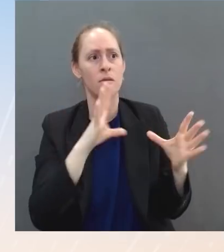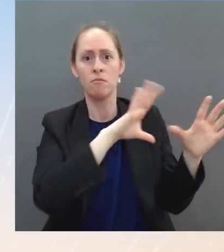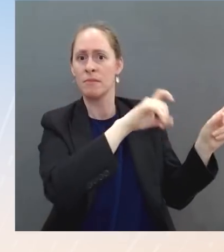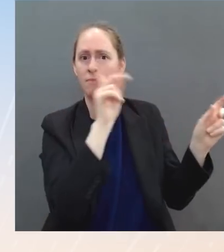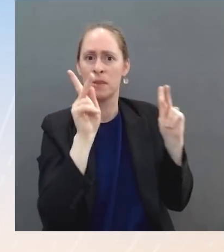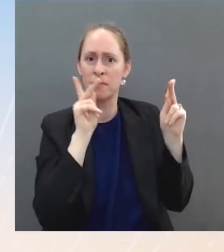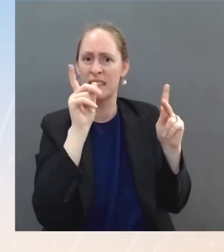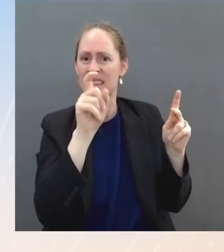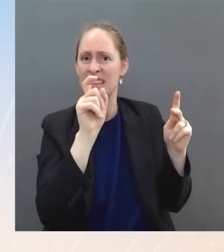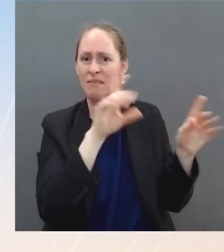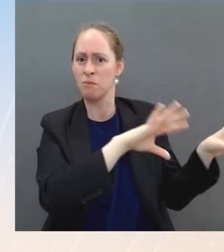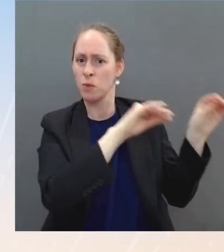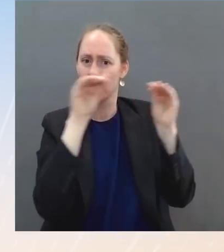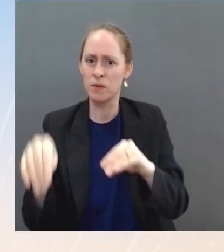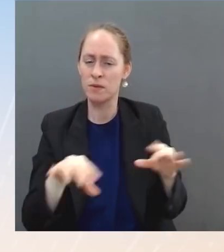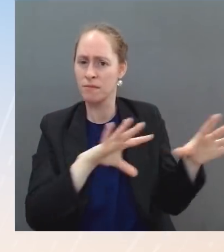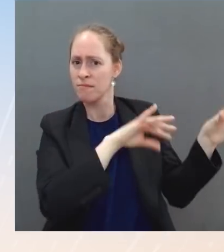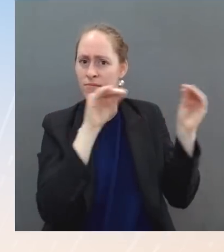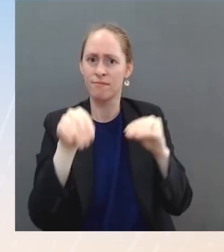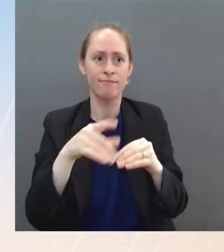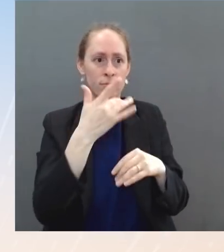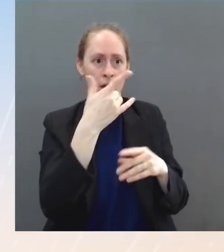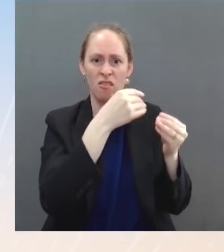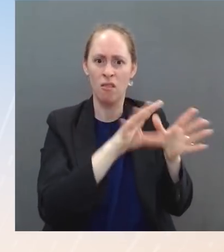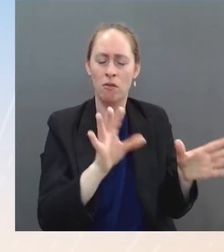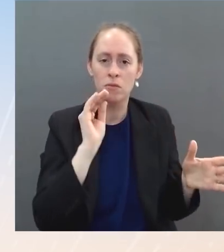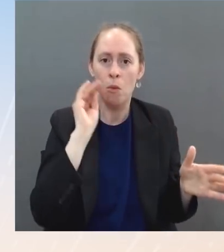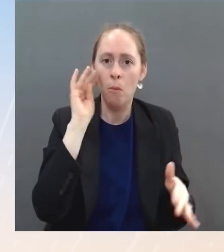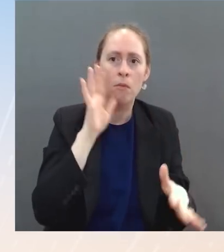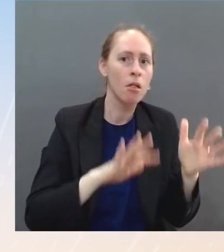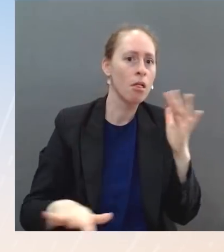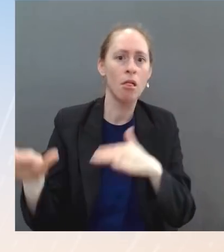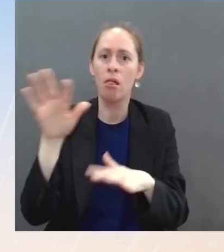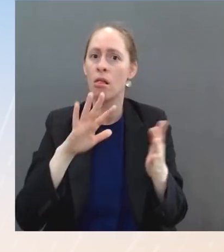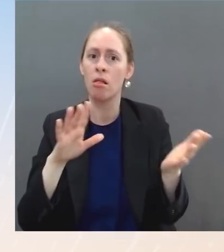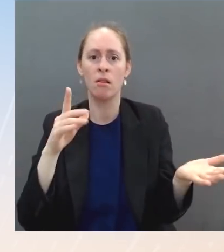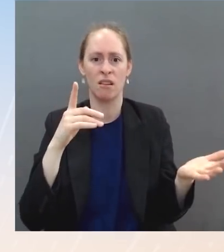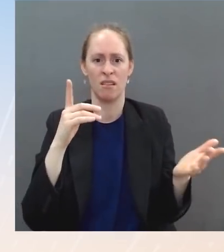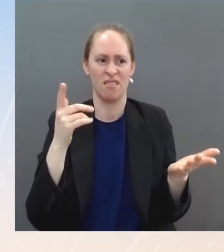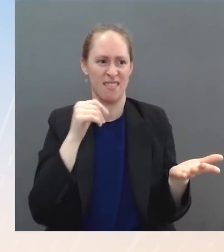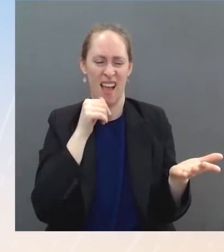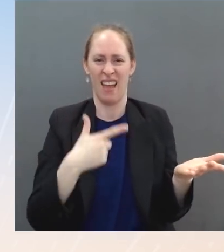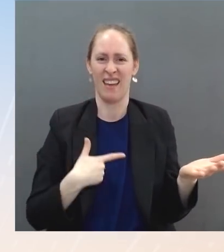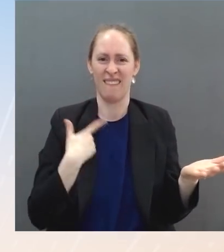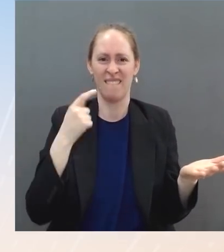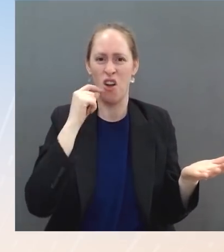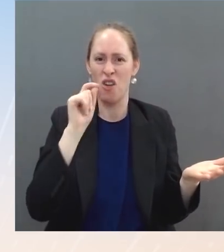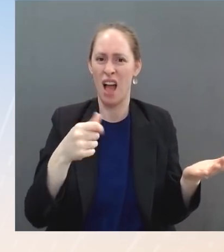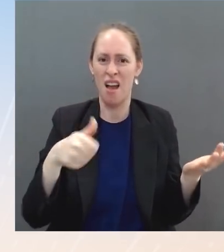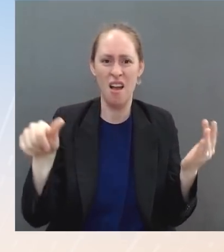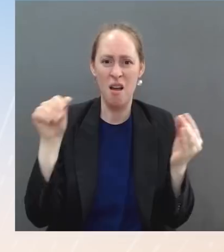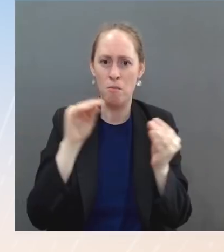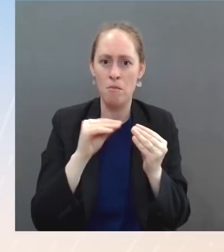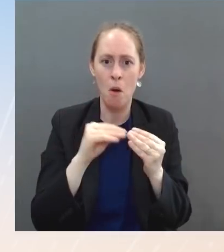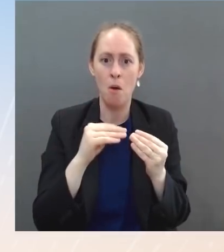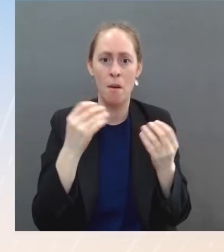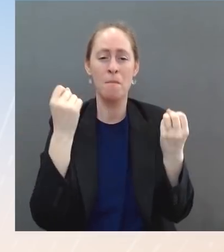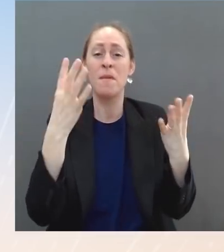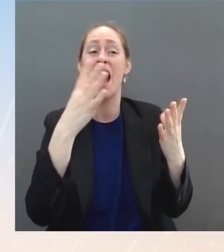because of the Russian invasion of Ukraine -- the vast majority of them want to stay in neighboring countries. And that continues to be our expectation.